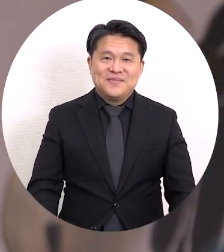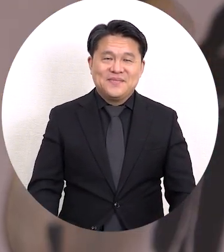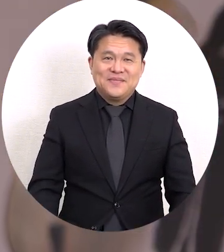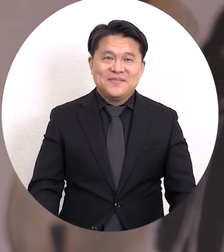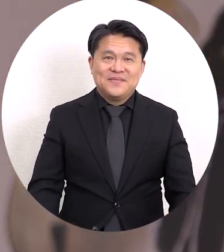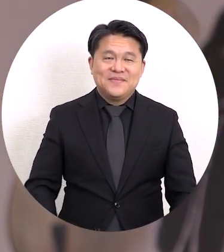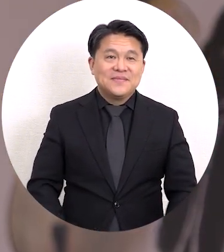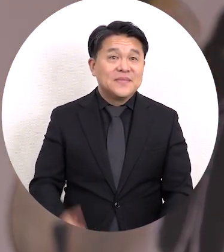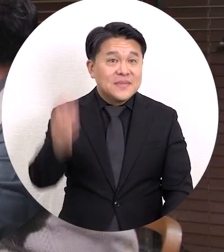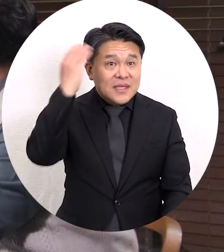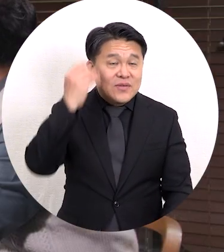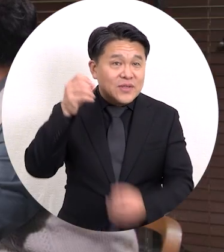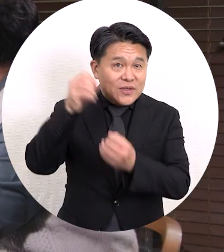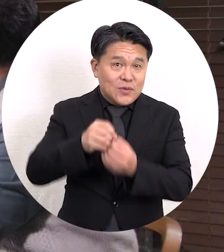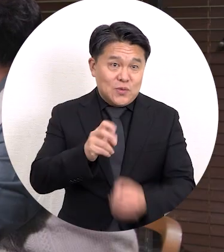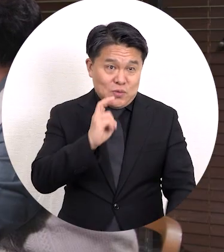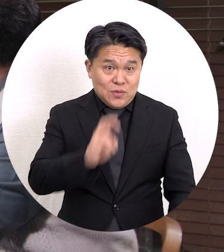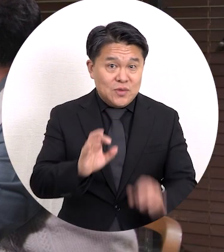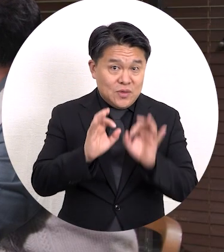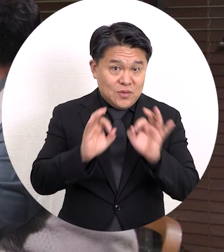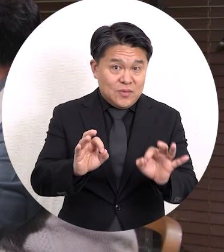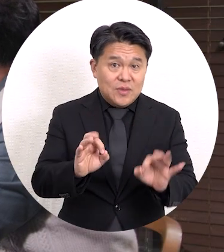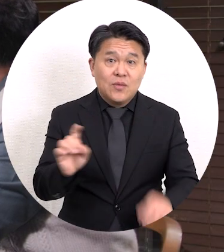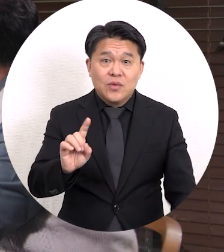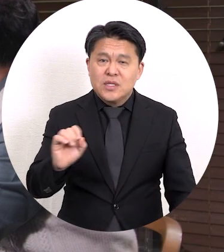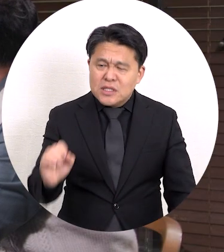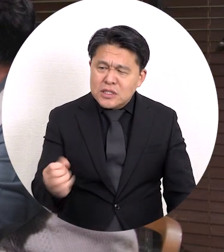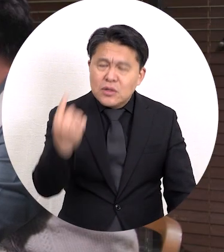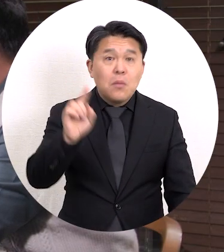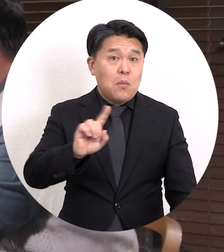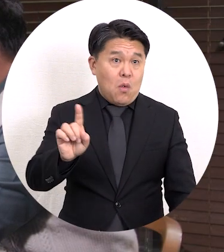How is the origin theory viewed in traditional Korean music?